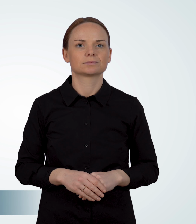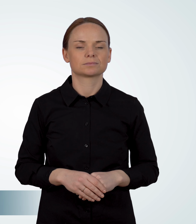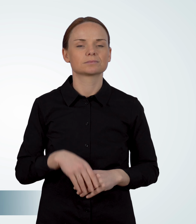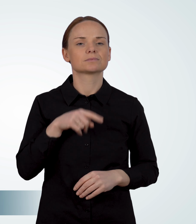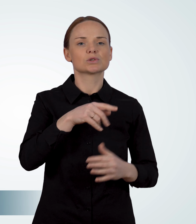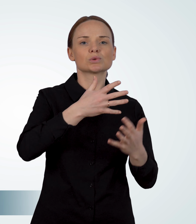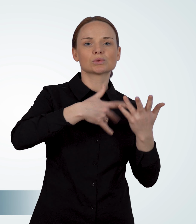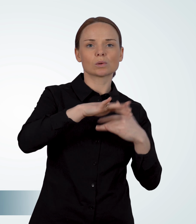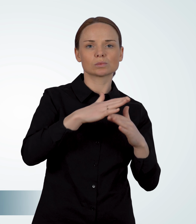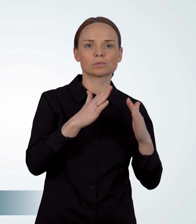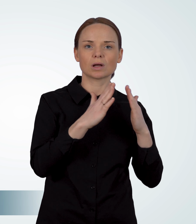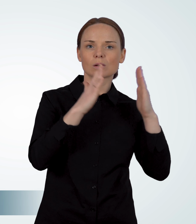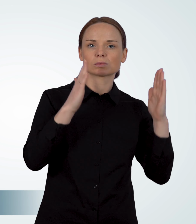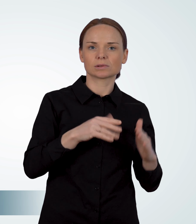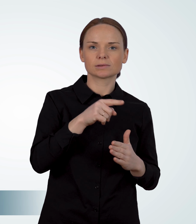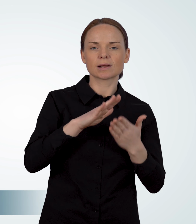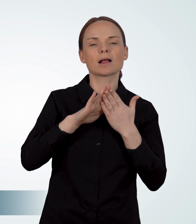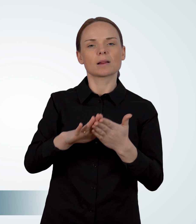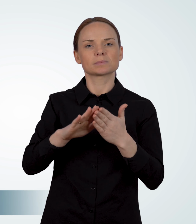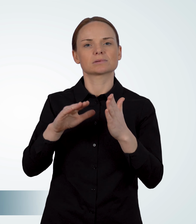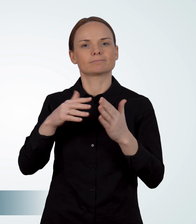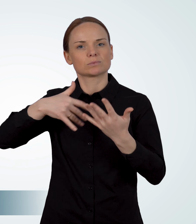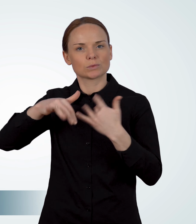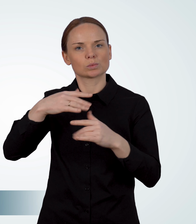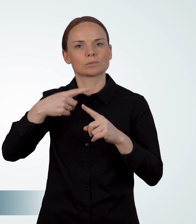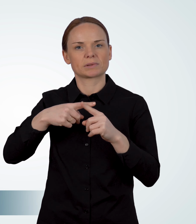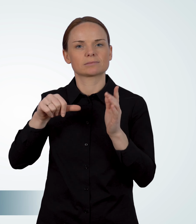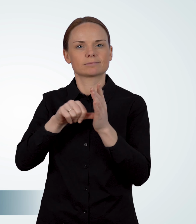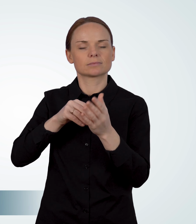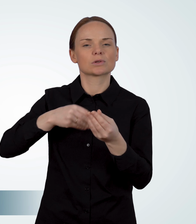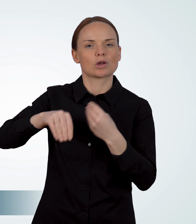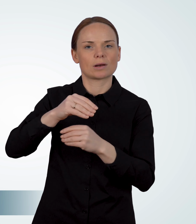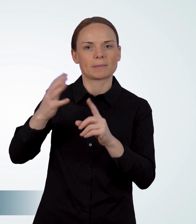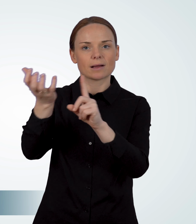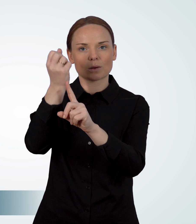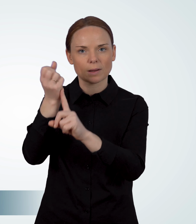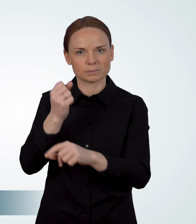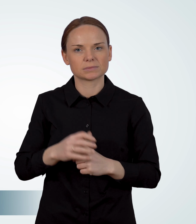Social housing helps social and economic outcomes.